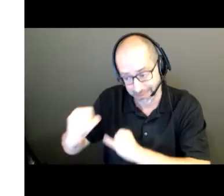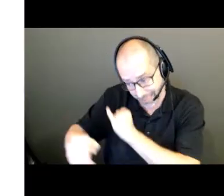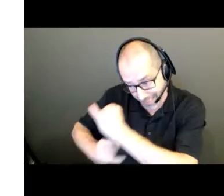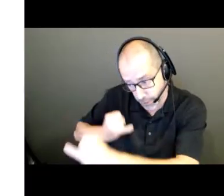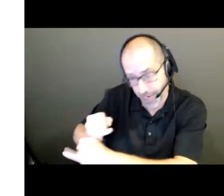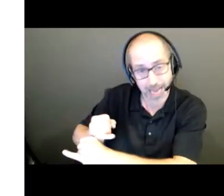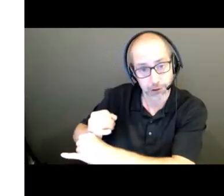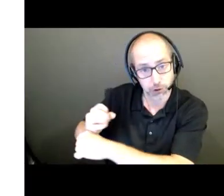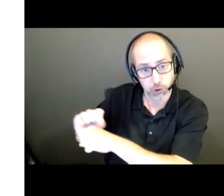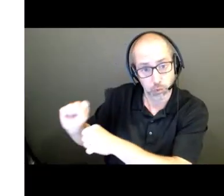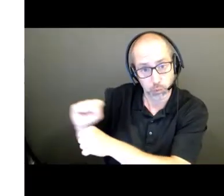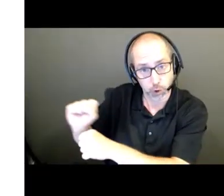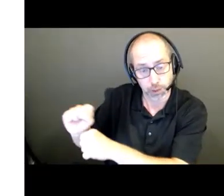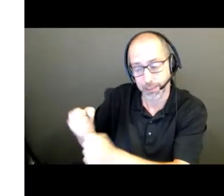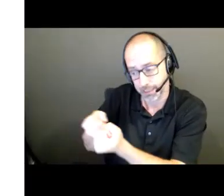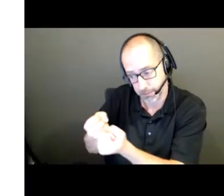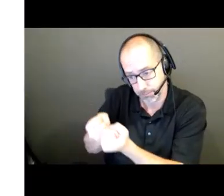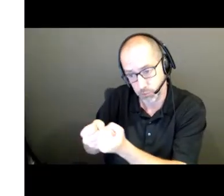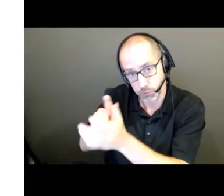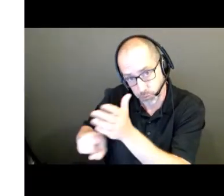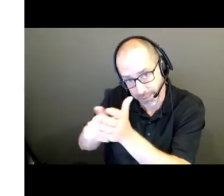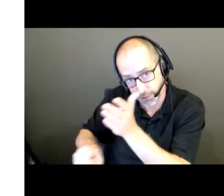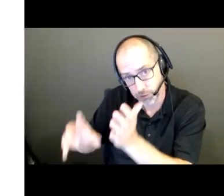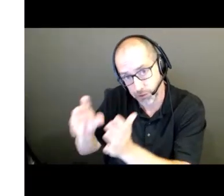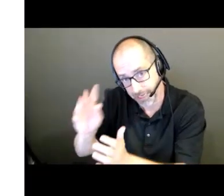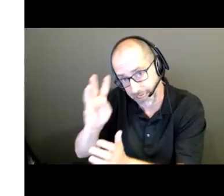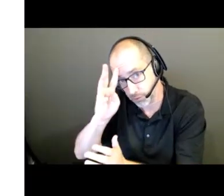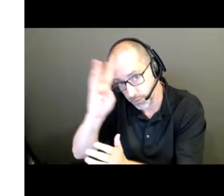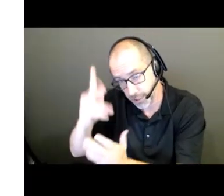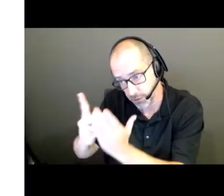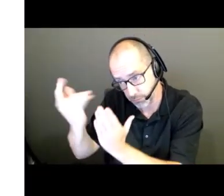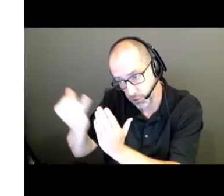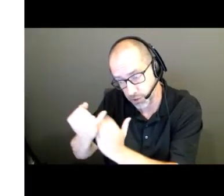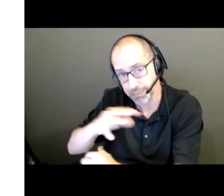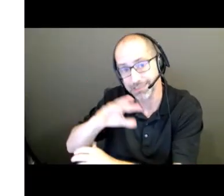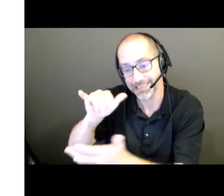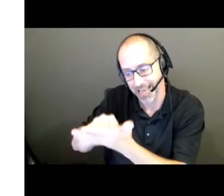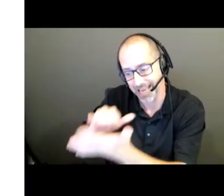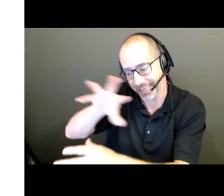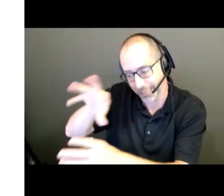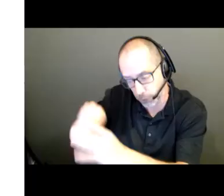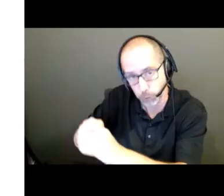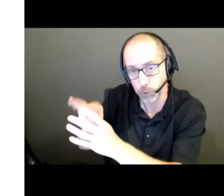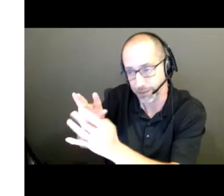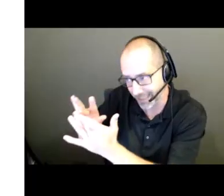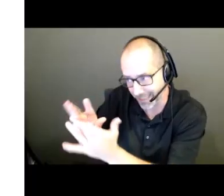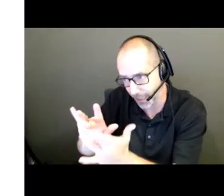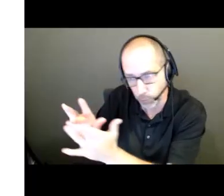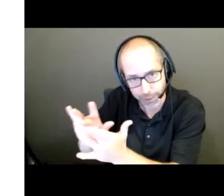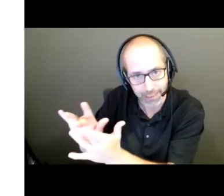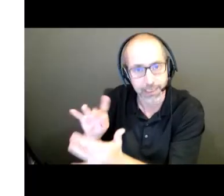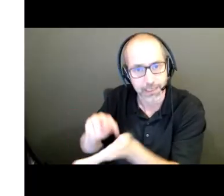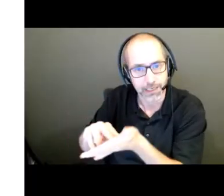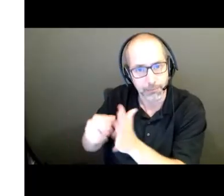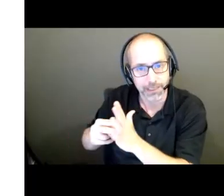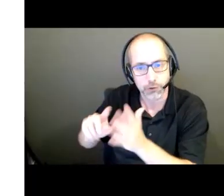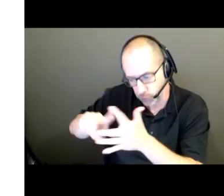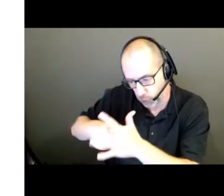supports research and projects that include networking activities where you develop international relationships and opportunities with others.